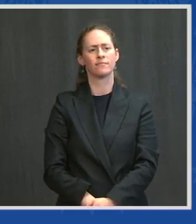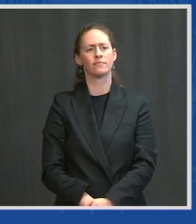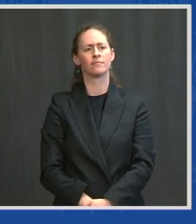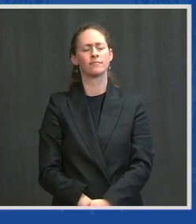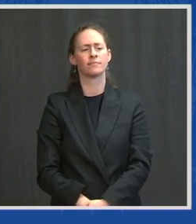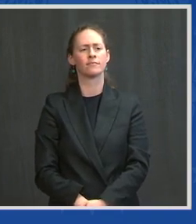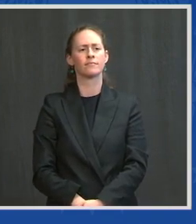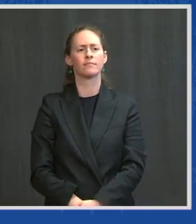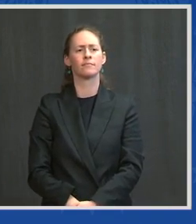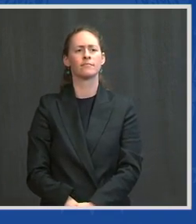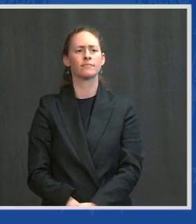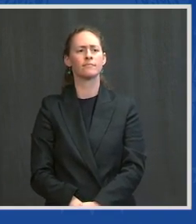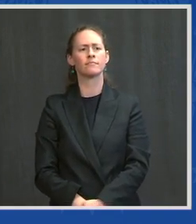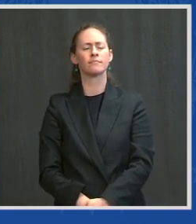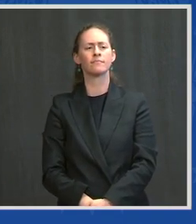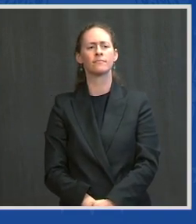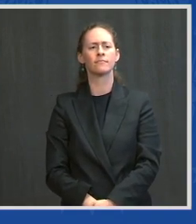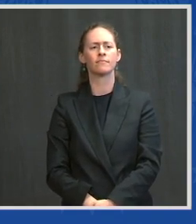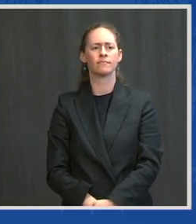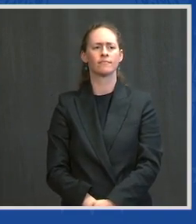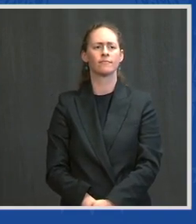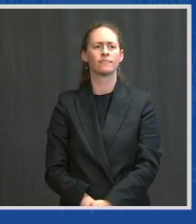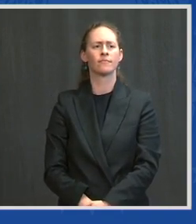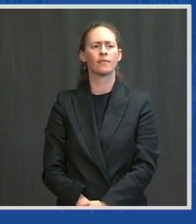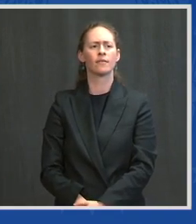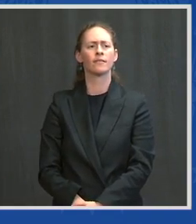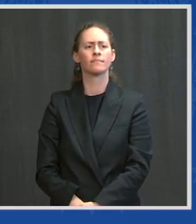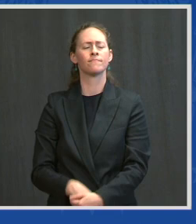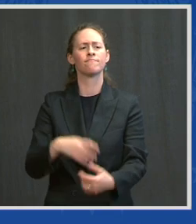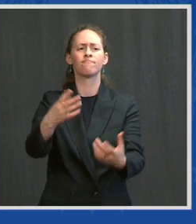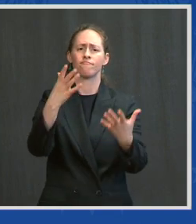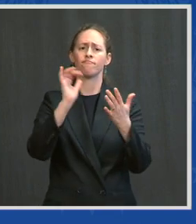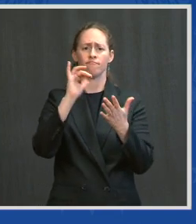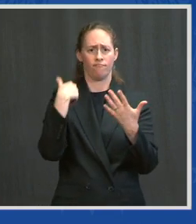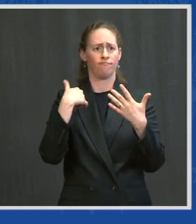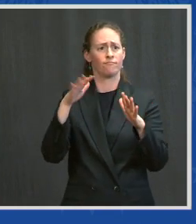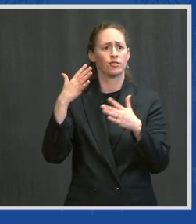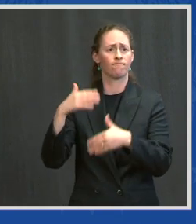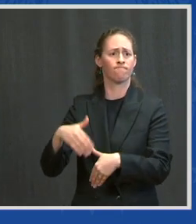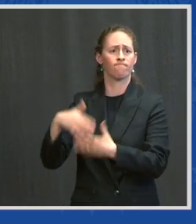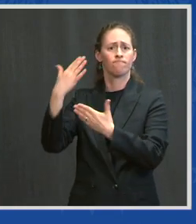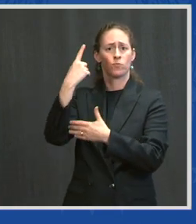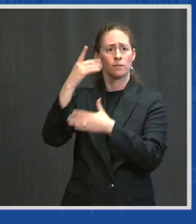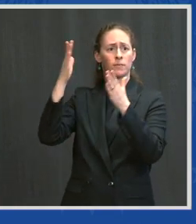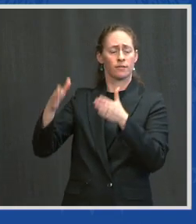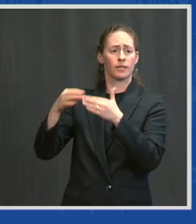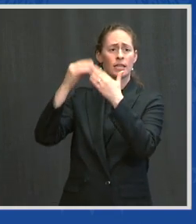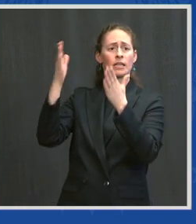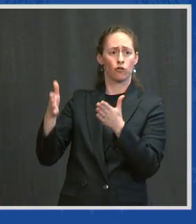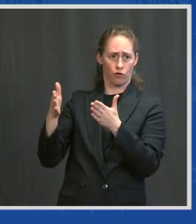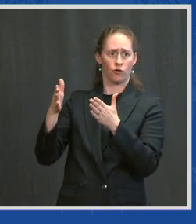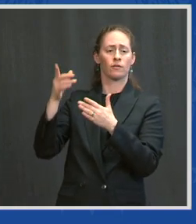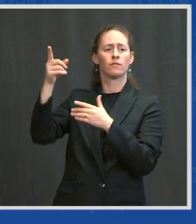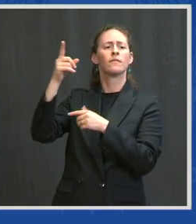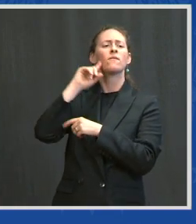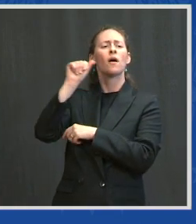to lead the AFT -- excuse me, the ATF: David Chipman. It's been without a leader for a while.